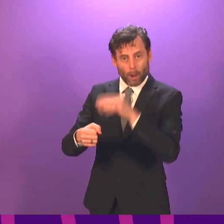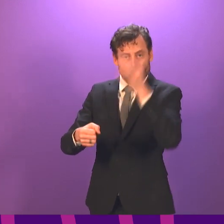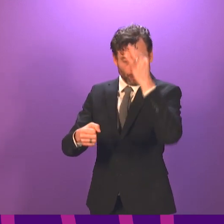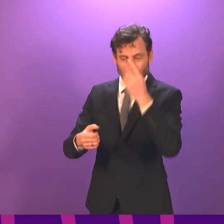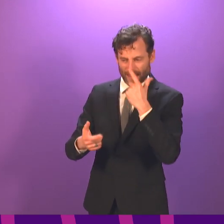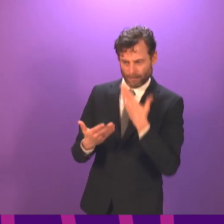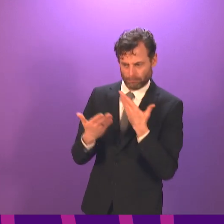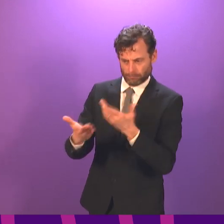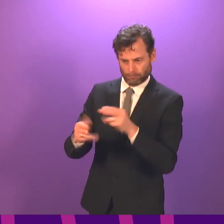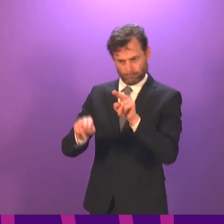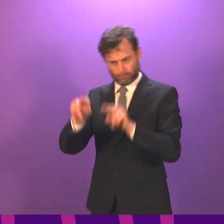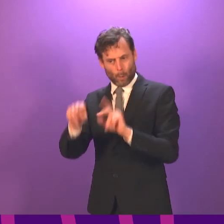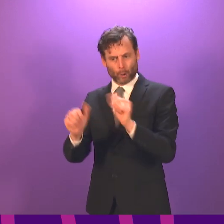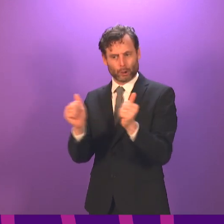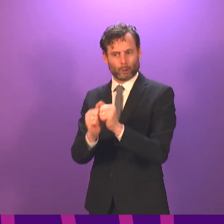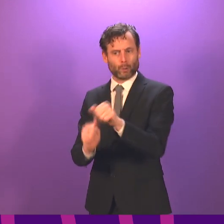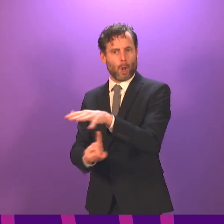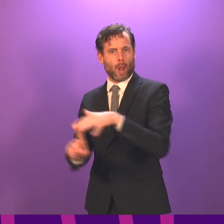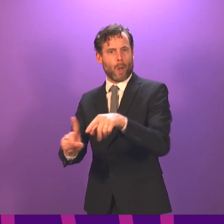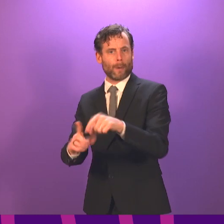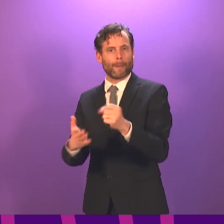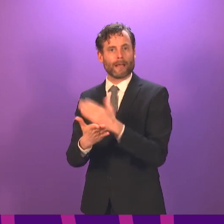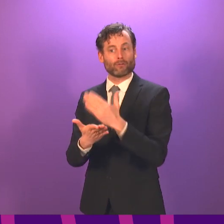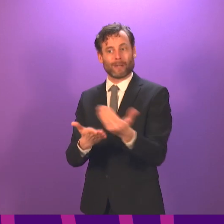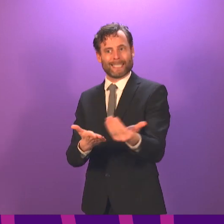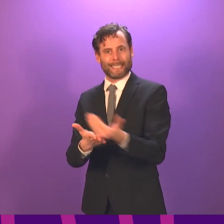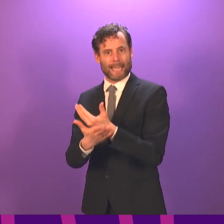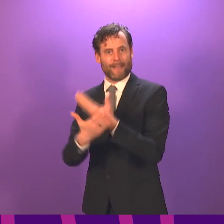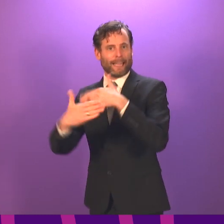return as safe as possible. However, we want to ensure that local authorities are able